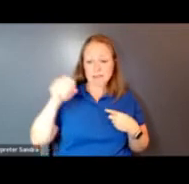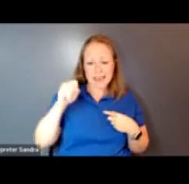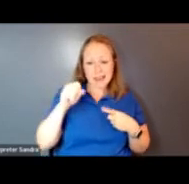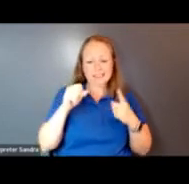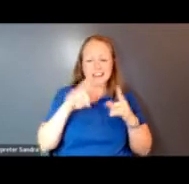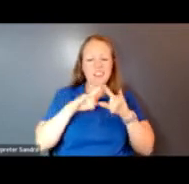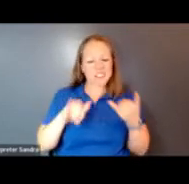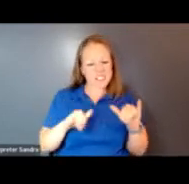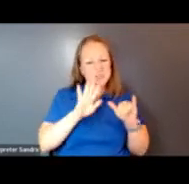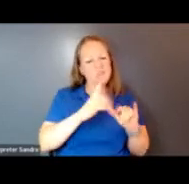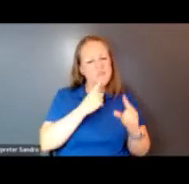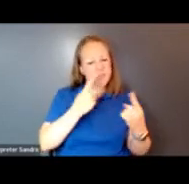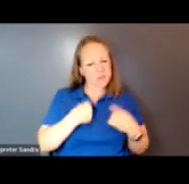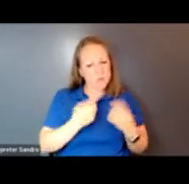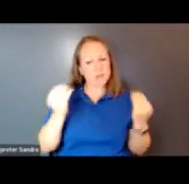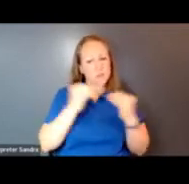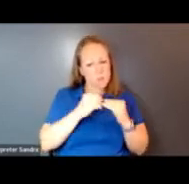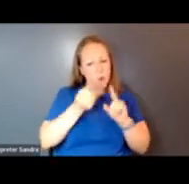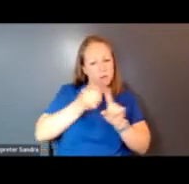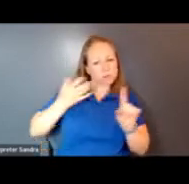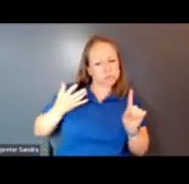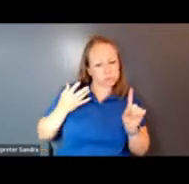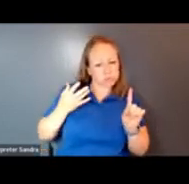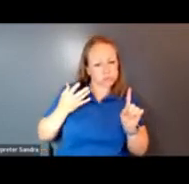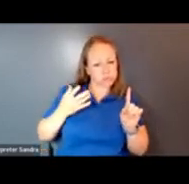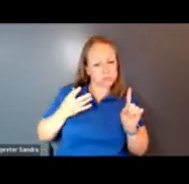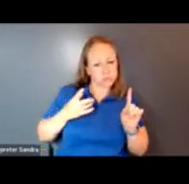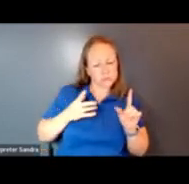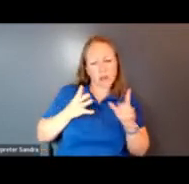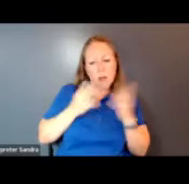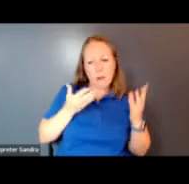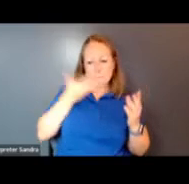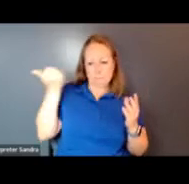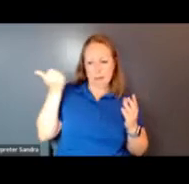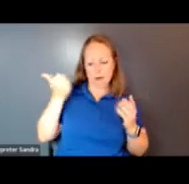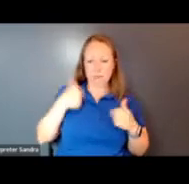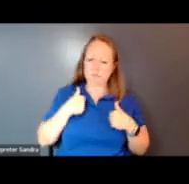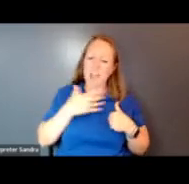appreciated that. The screening